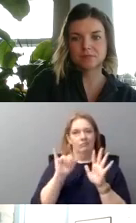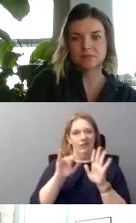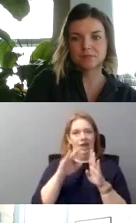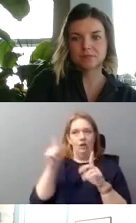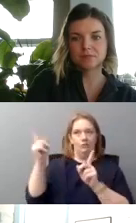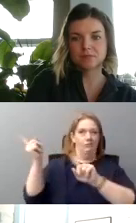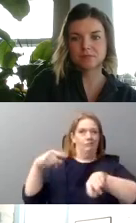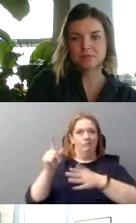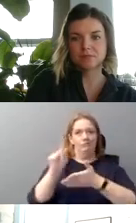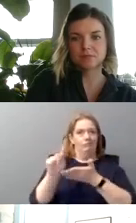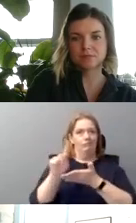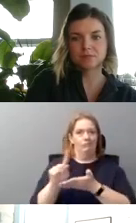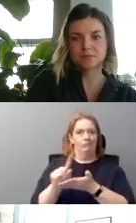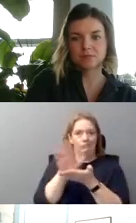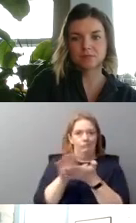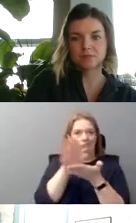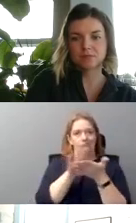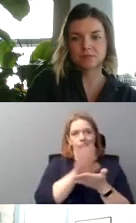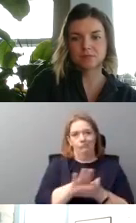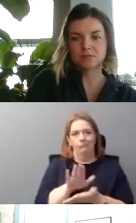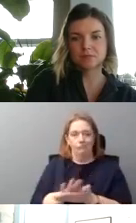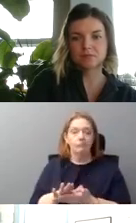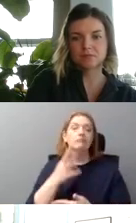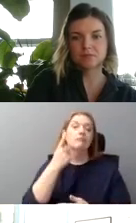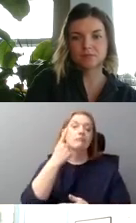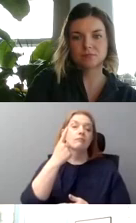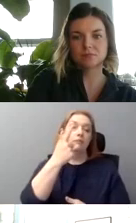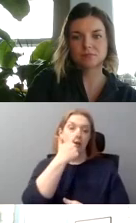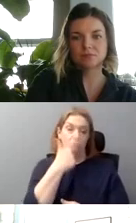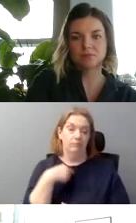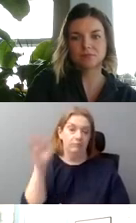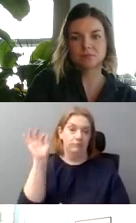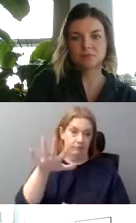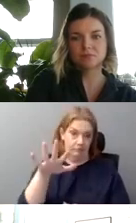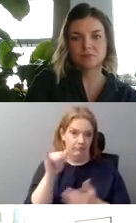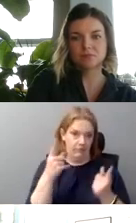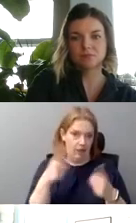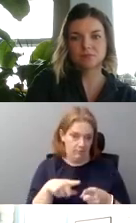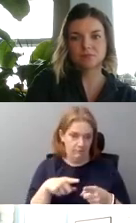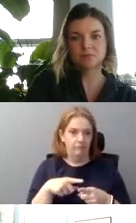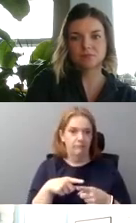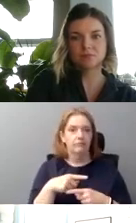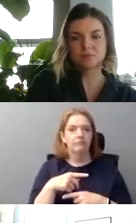but one interesting material restoration that happened here: It was by Alex Hammer who's one